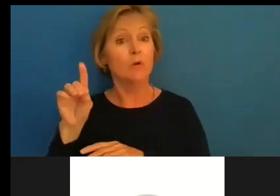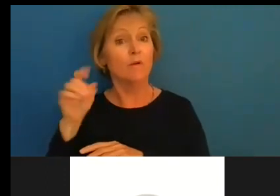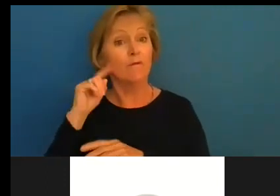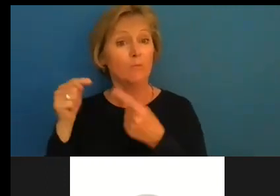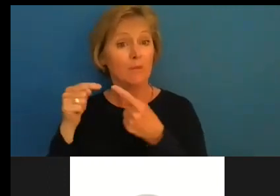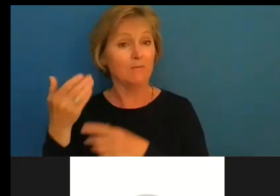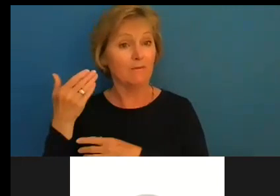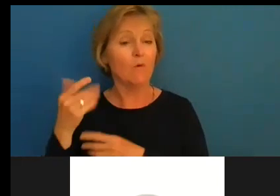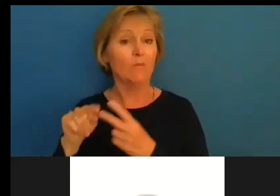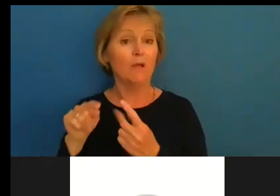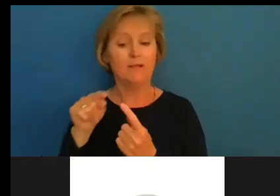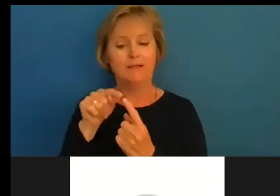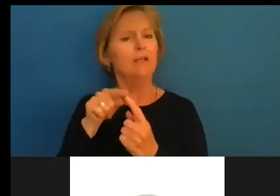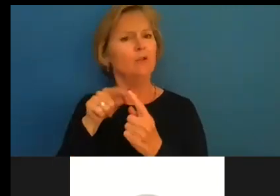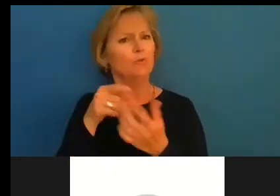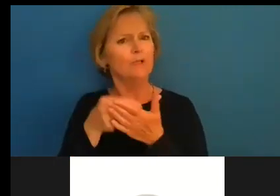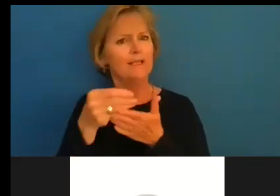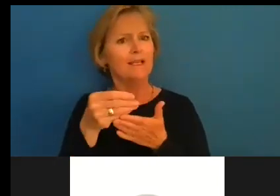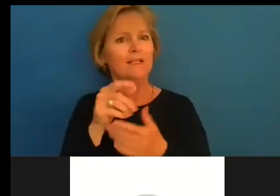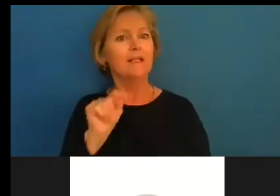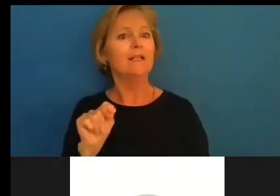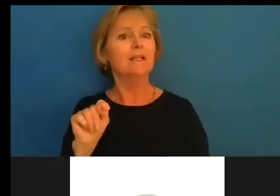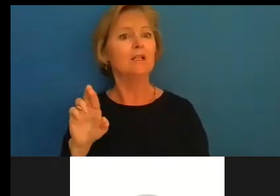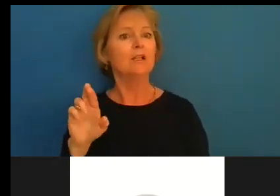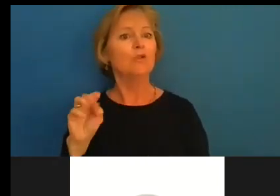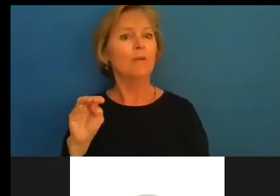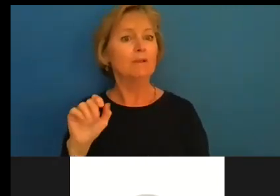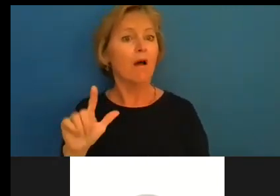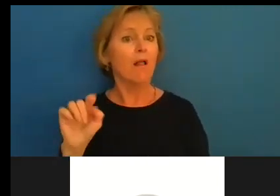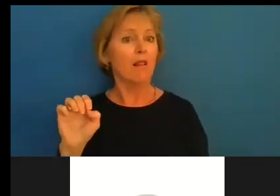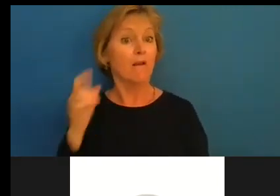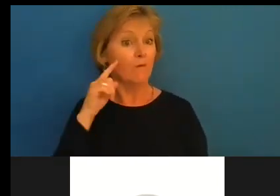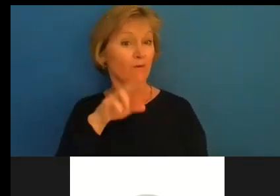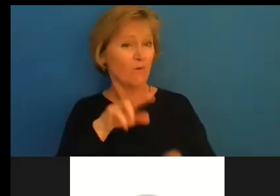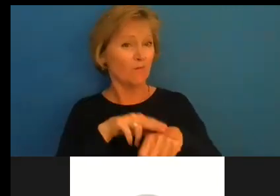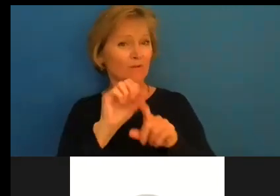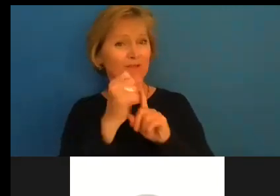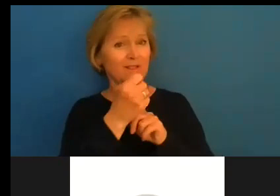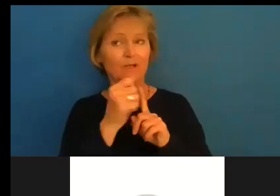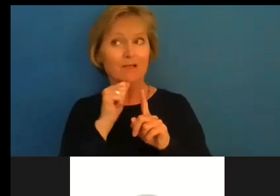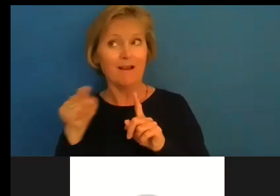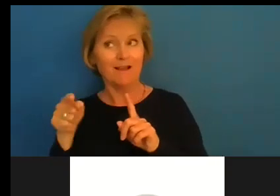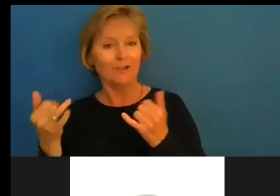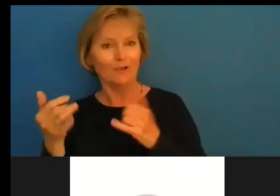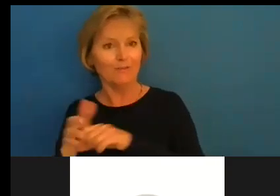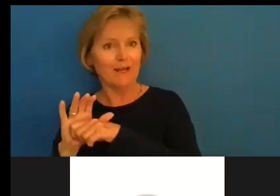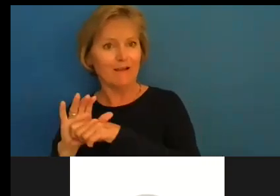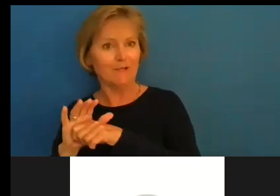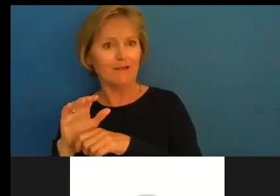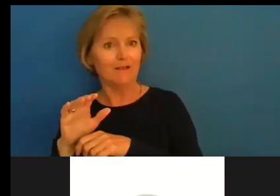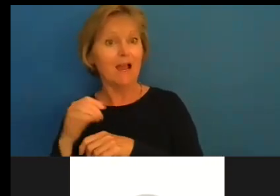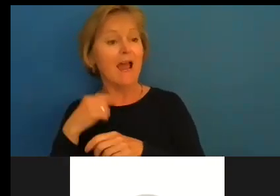To get Tramadol in a normal situation, not in the pandemic, I have to go in, get